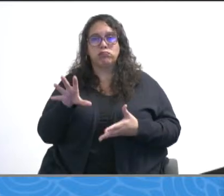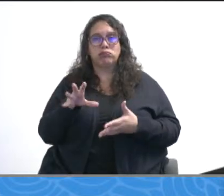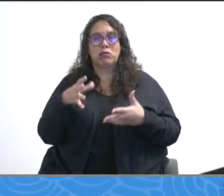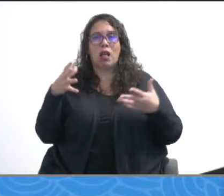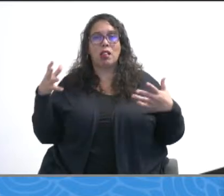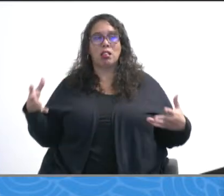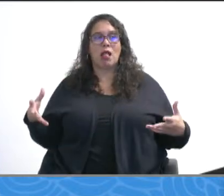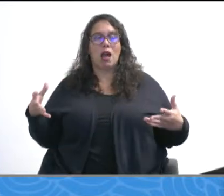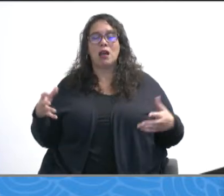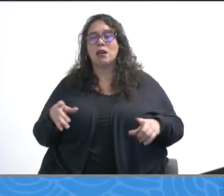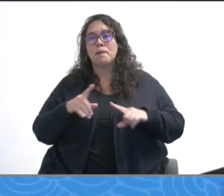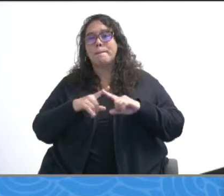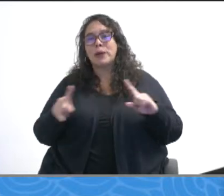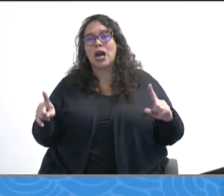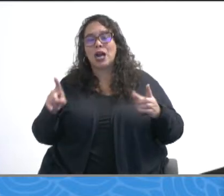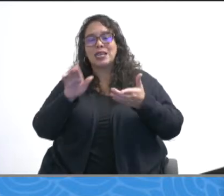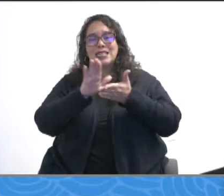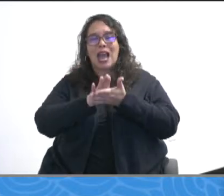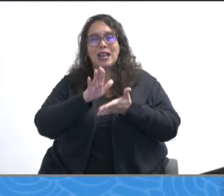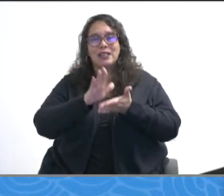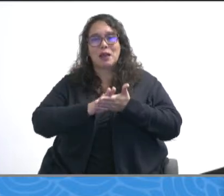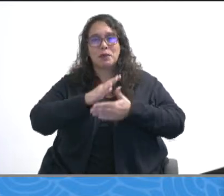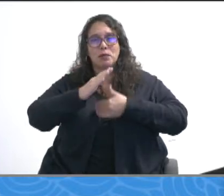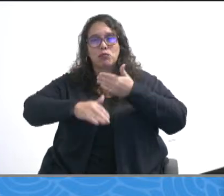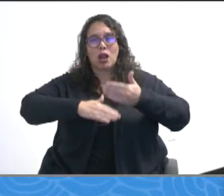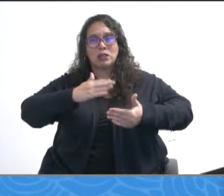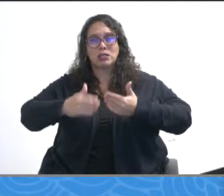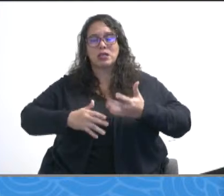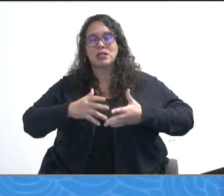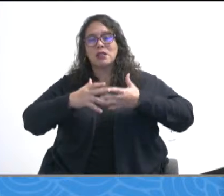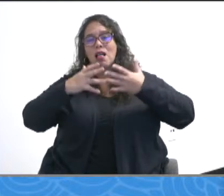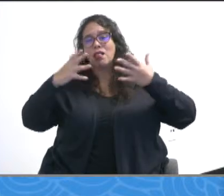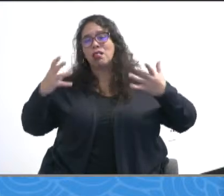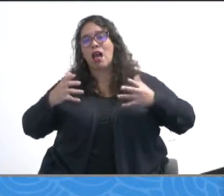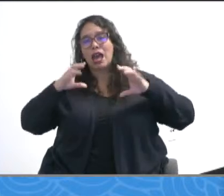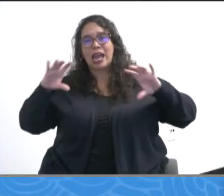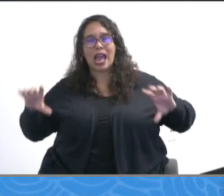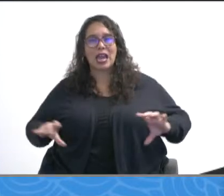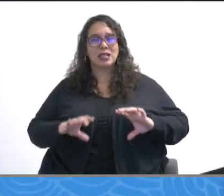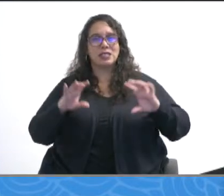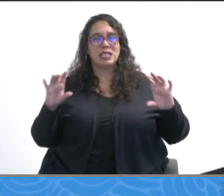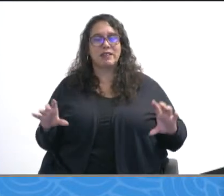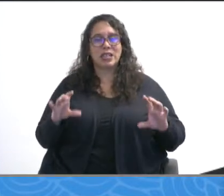There is a lot of activity in this goal, and some of it does not come till the end of the year.